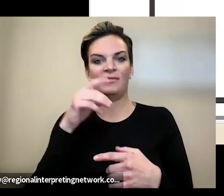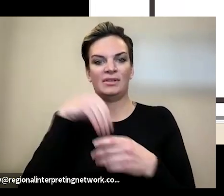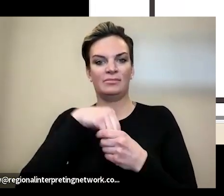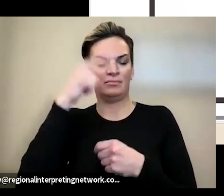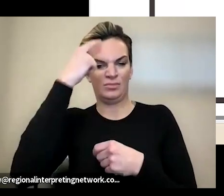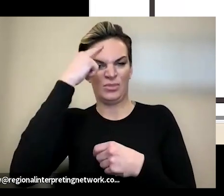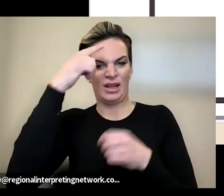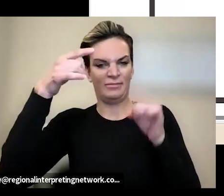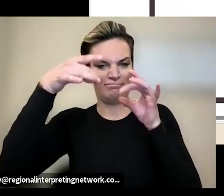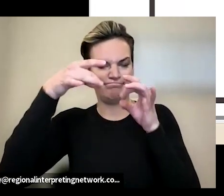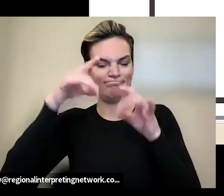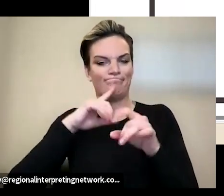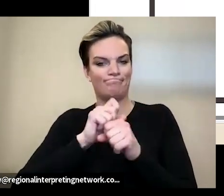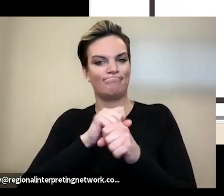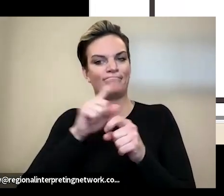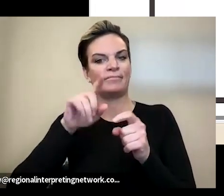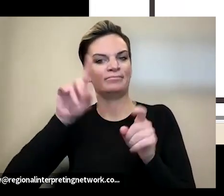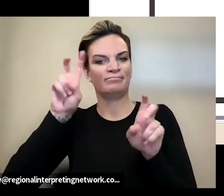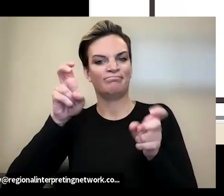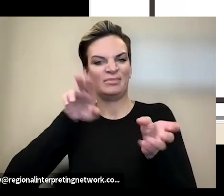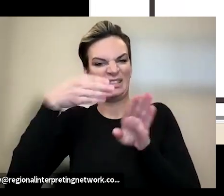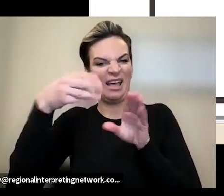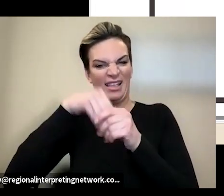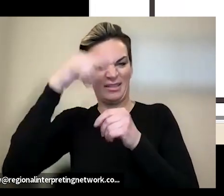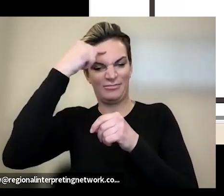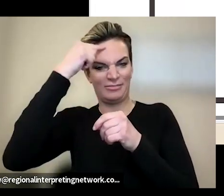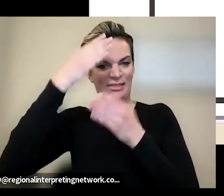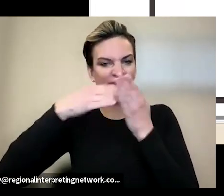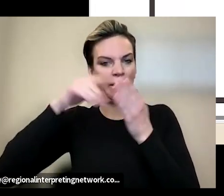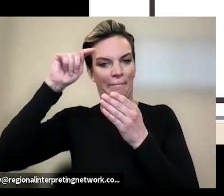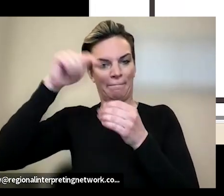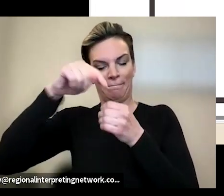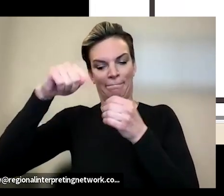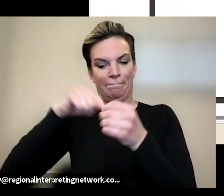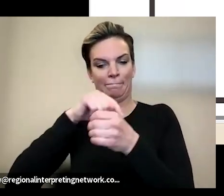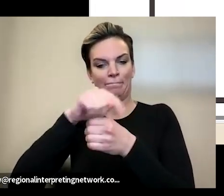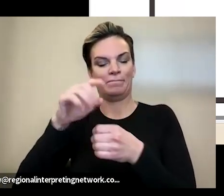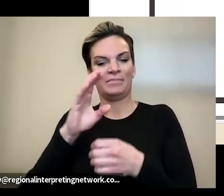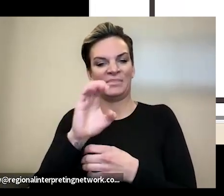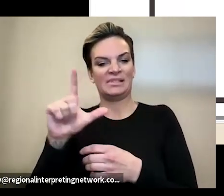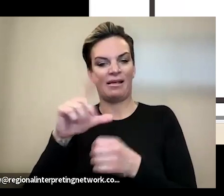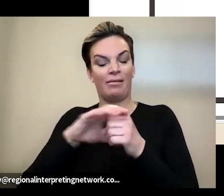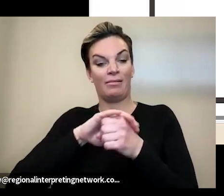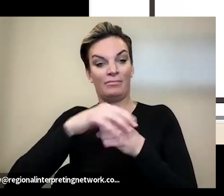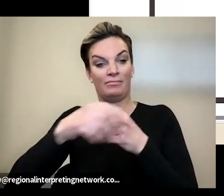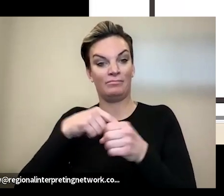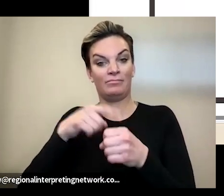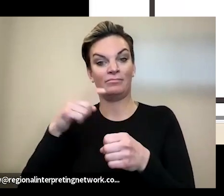neurons that die. The neurons around the dead ones, as part of your recovery, pick up the job of those